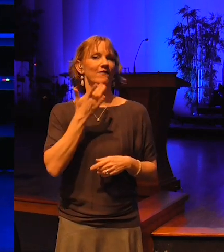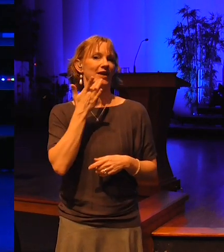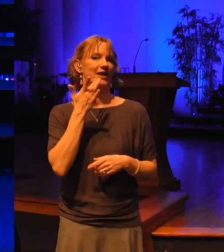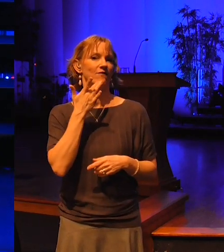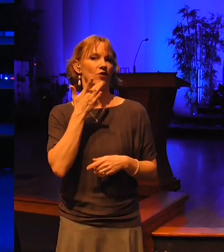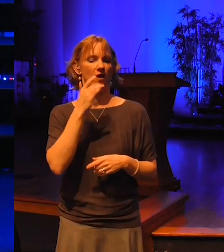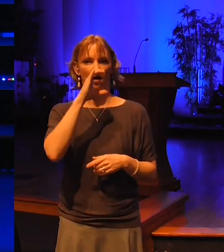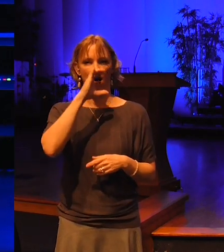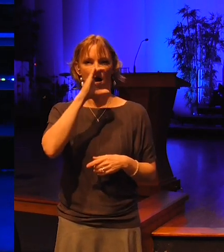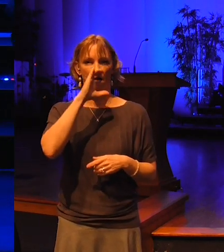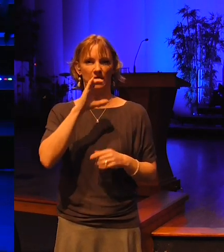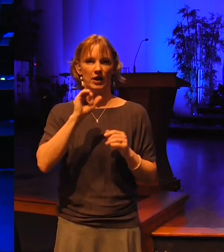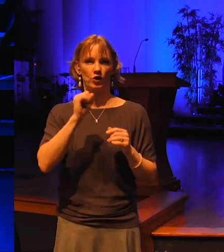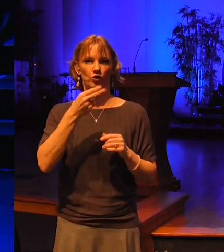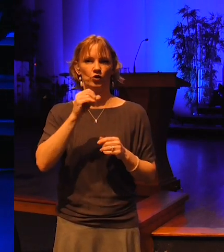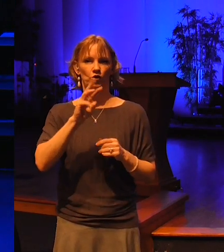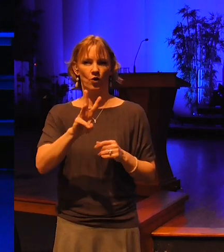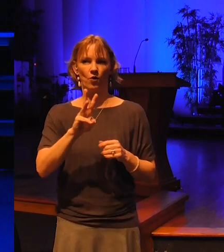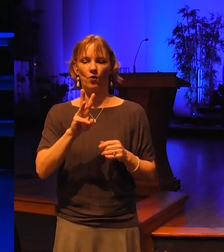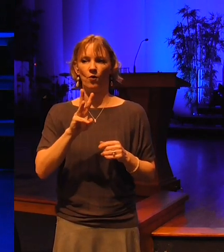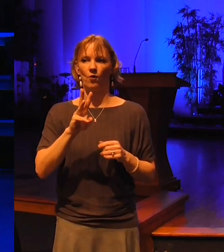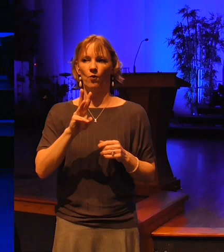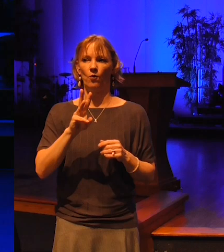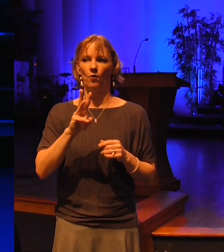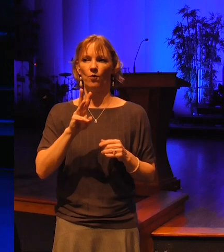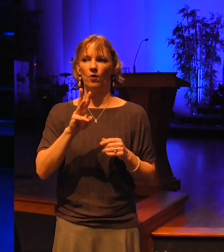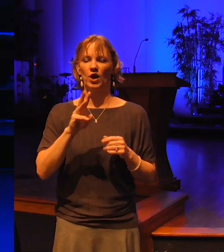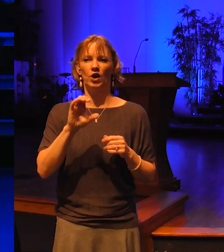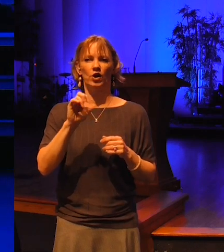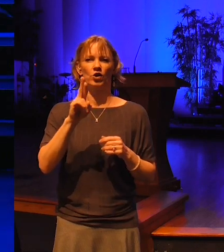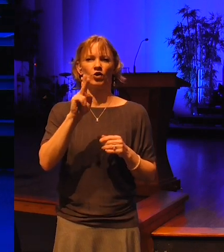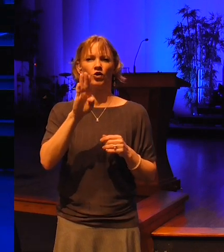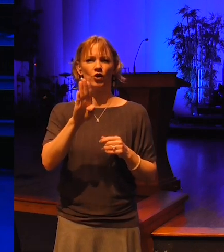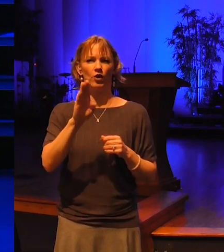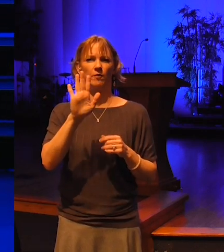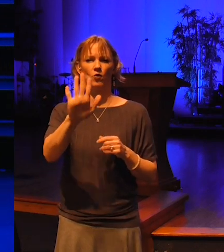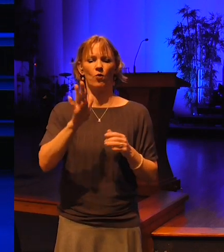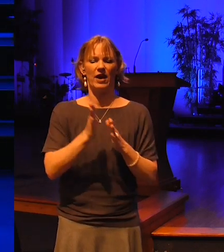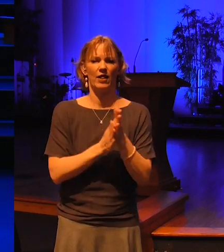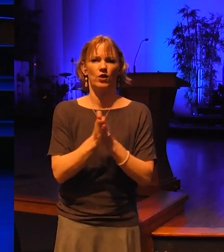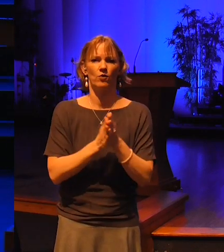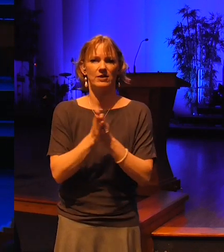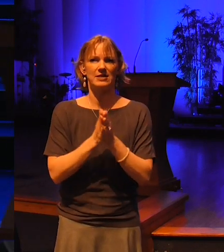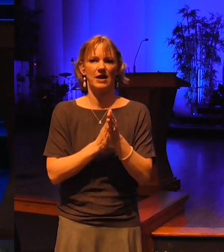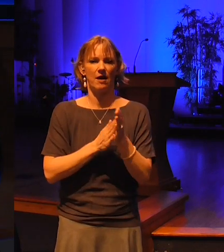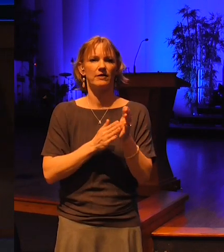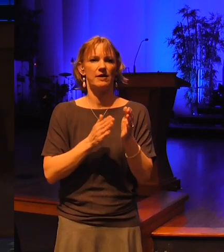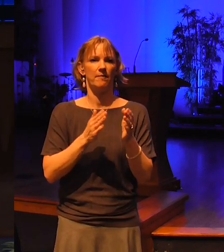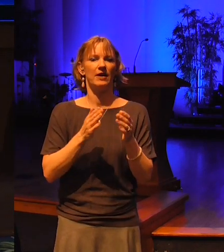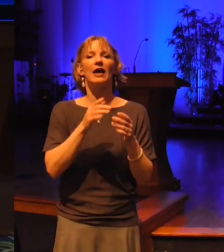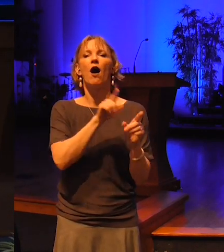Curb Your Enthusiasm created by the great Larry David who also co-created uh Seinfeld and uh his